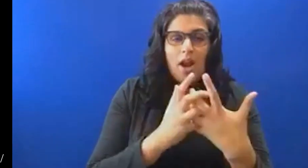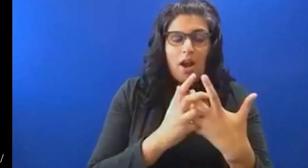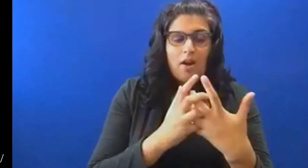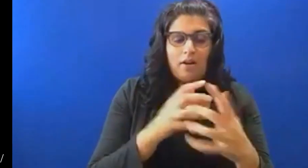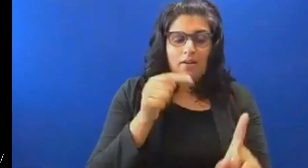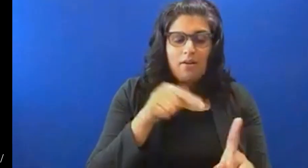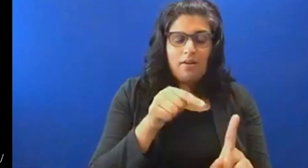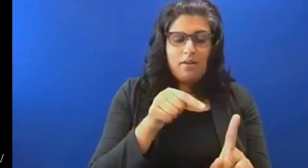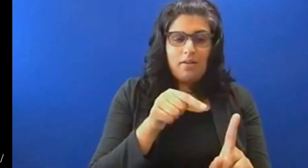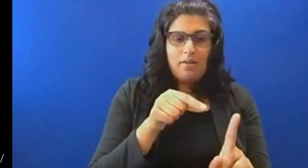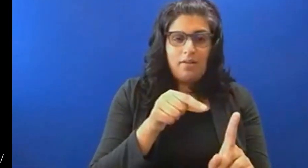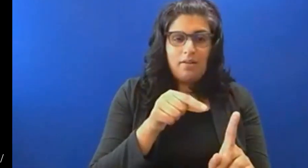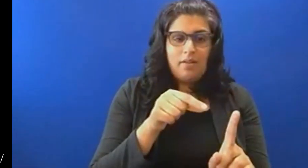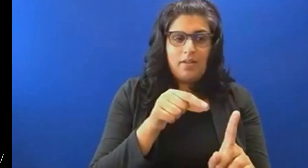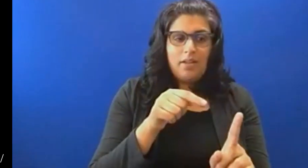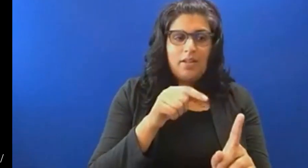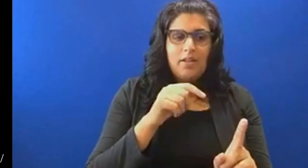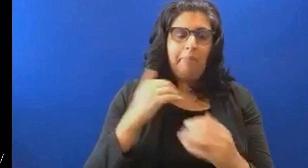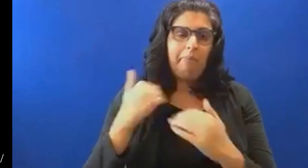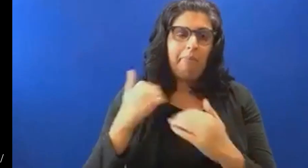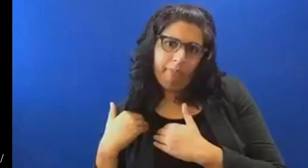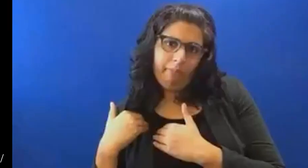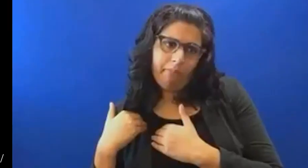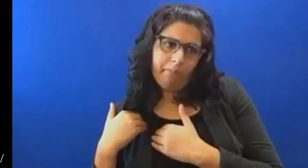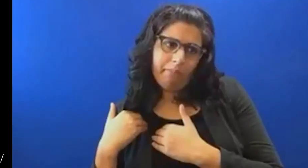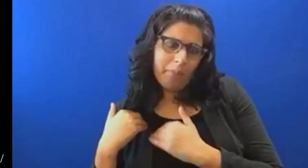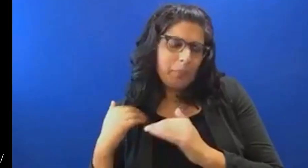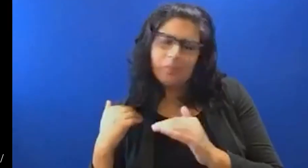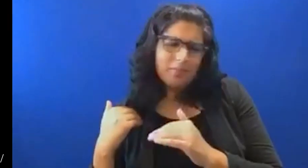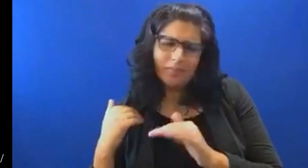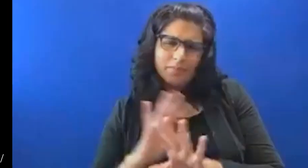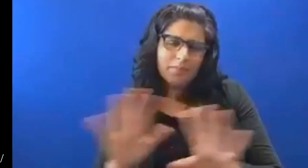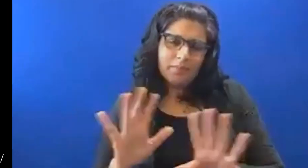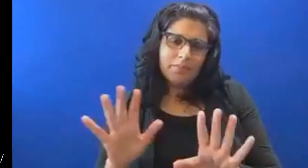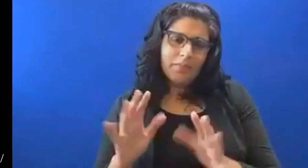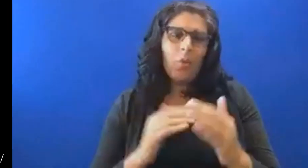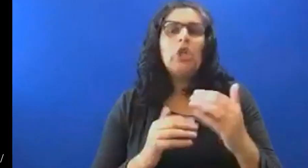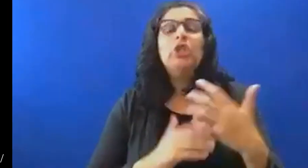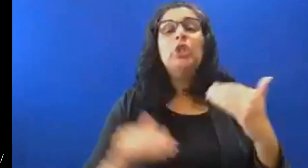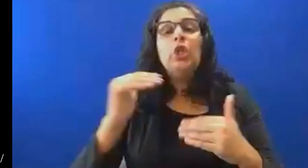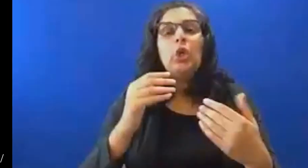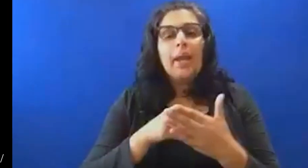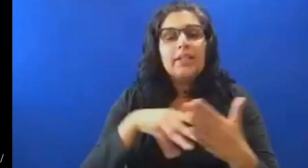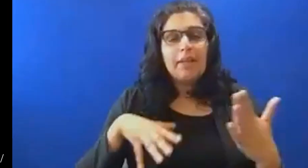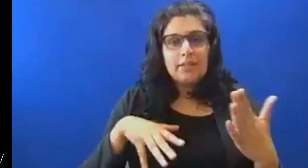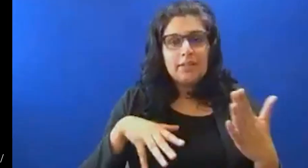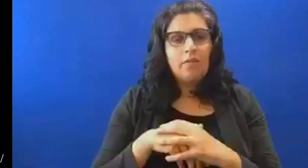burden, or accommodations are too expensive, or accommodations mean that someone's getting